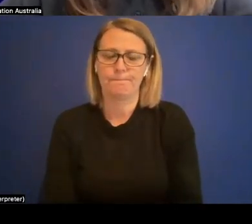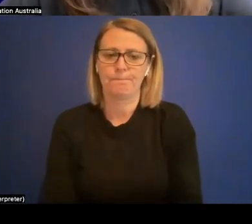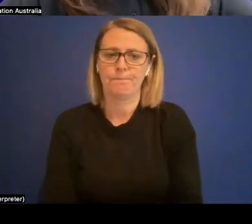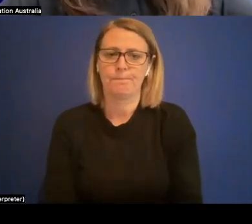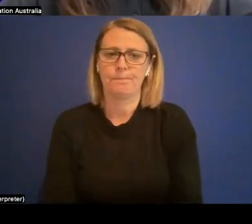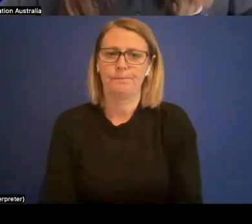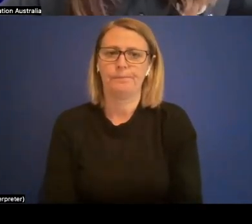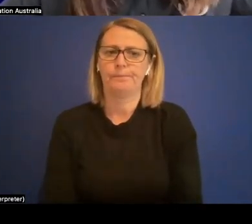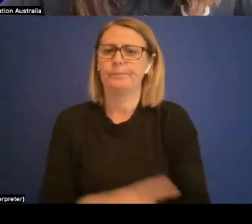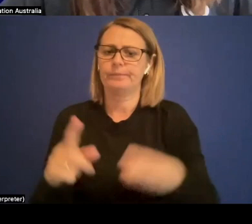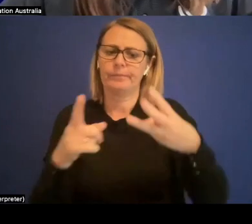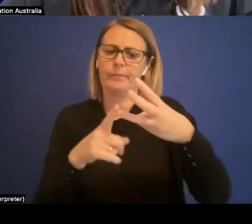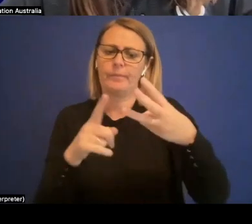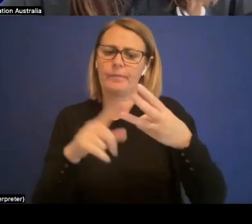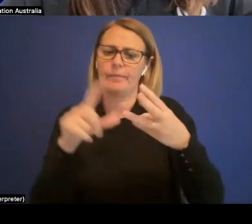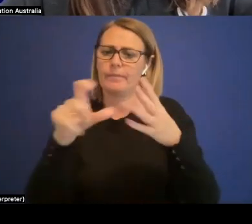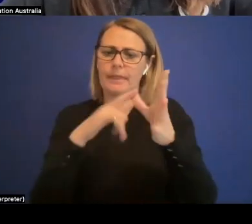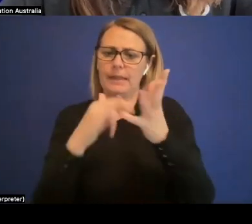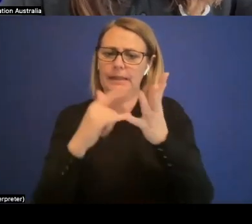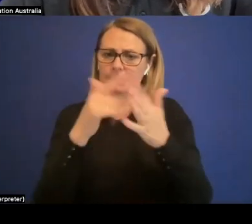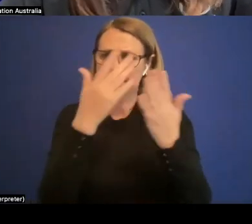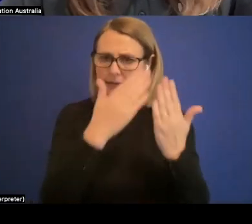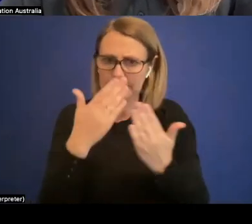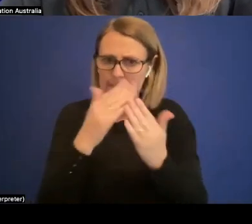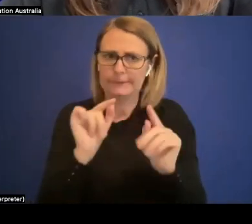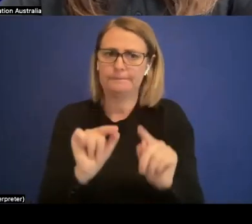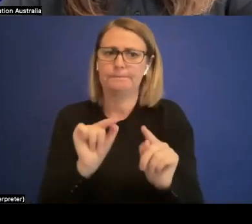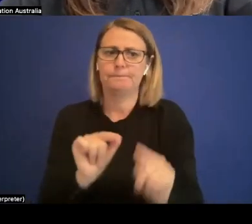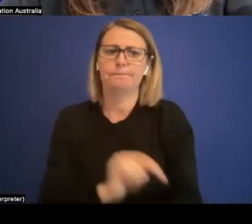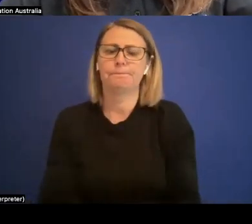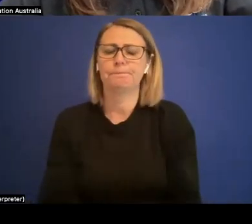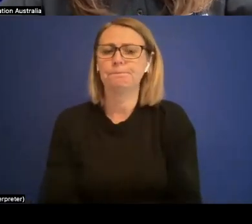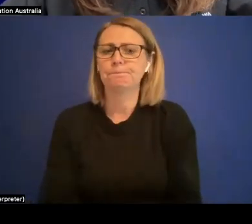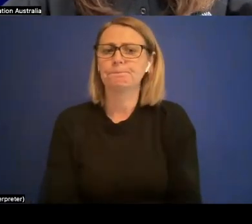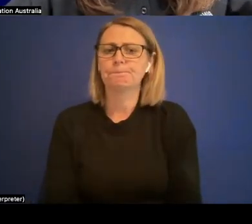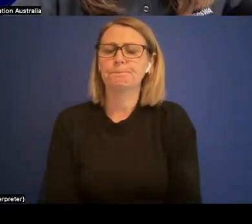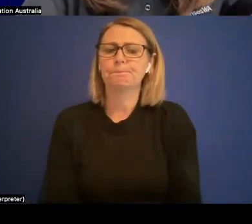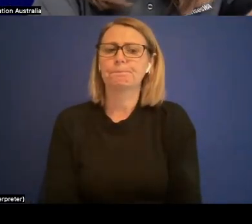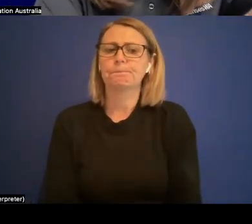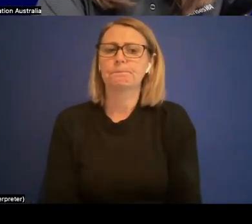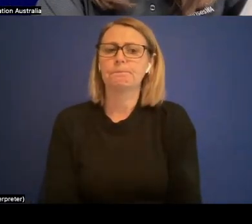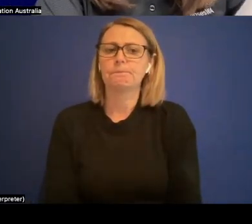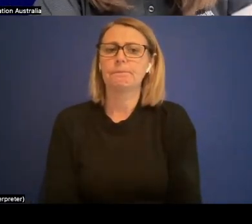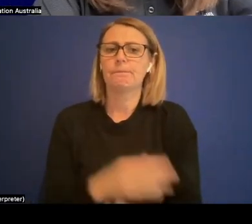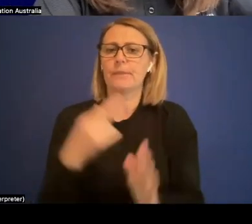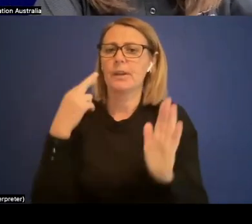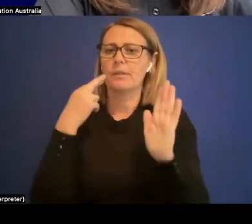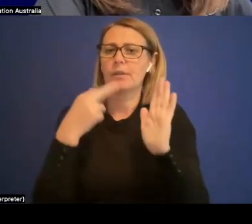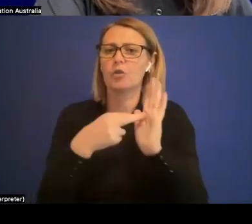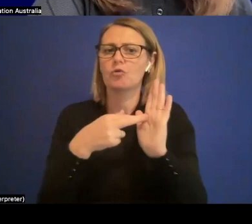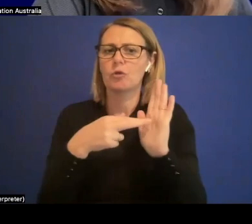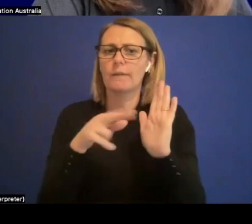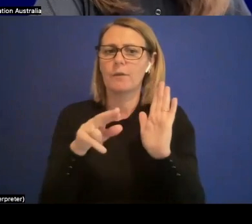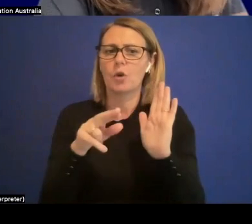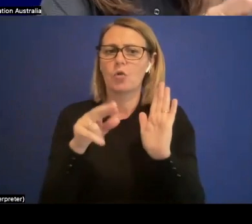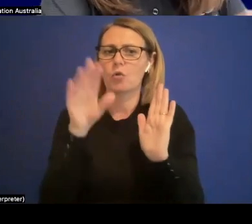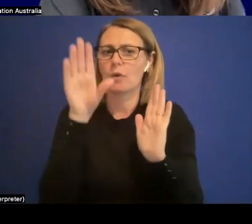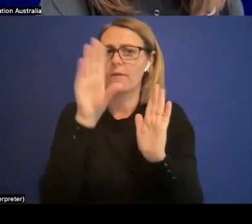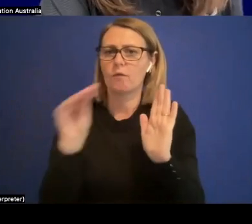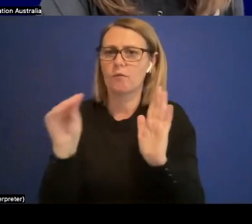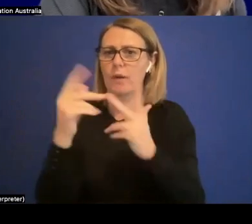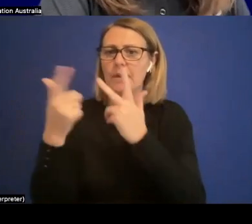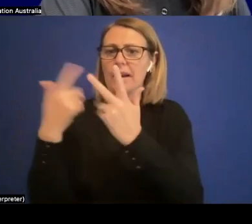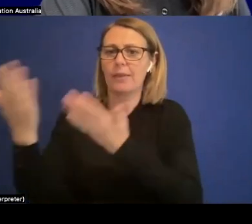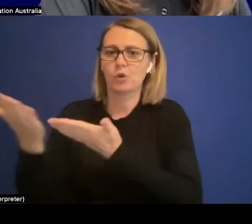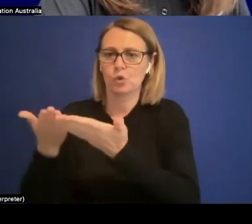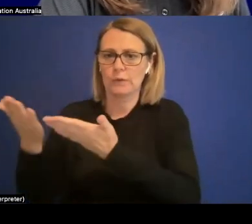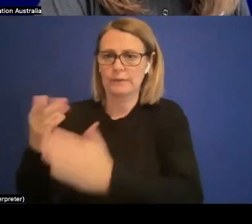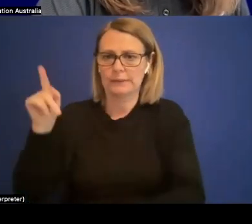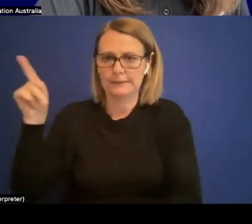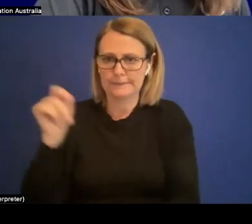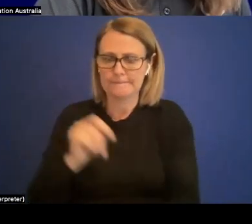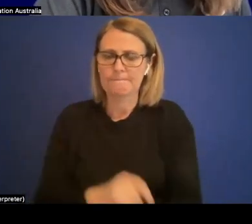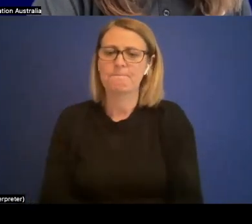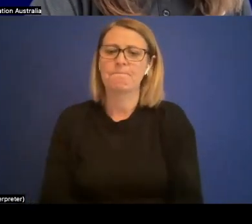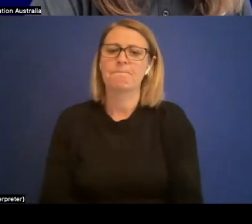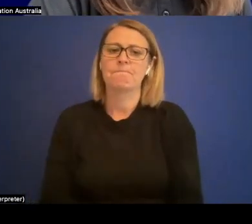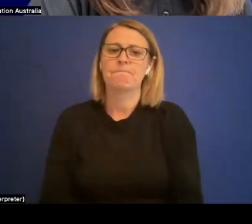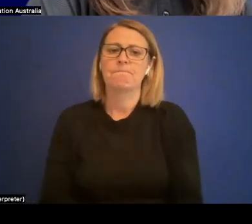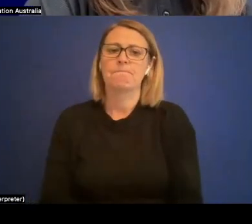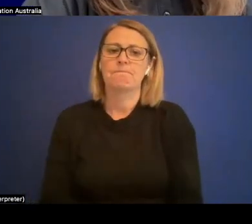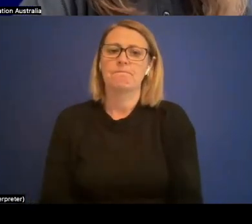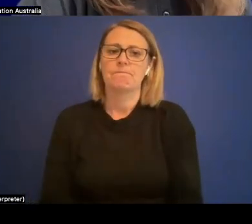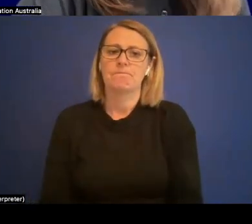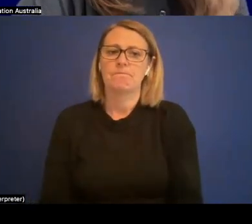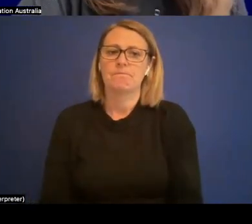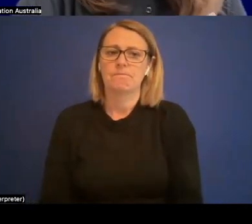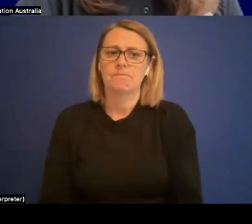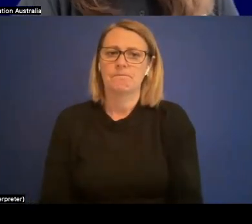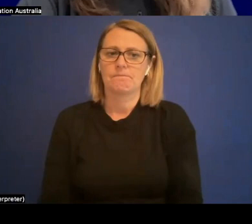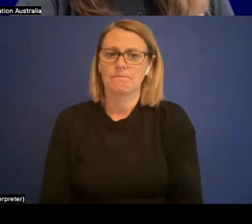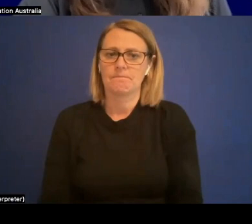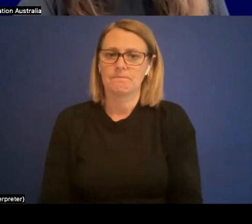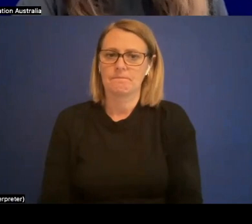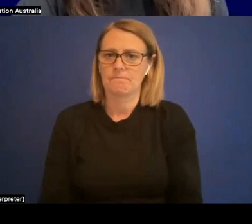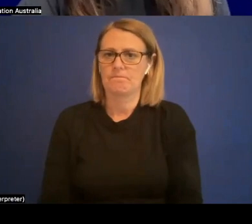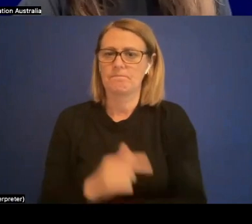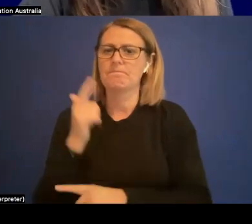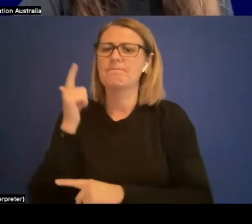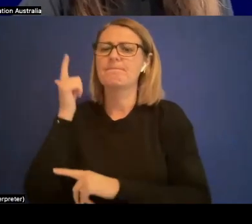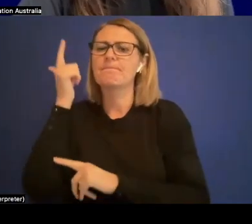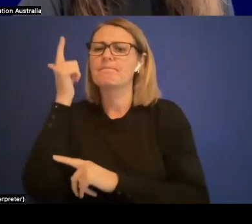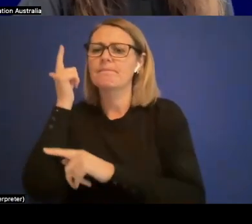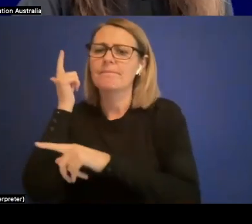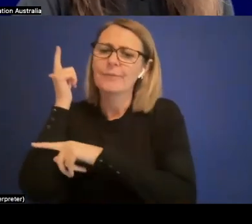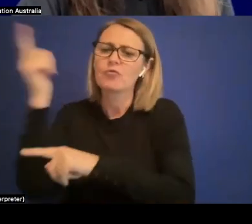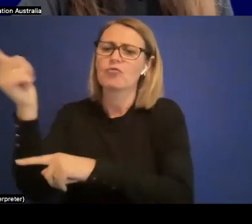The final case study, the referral came from another service in a remote area of the state,